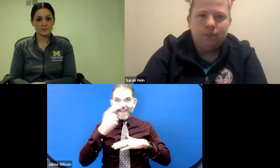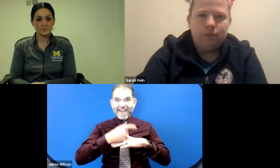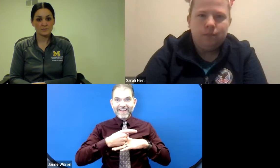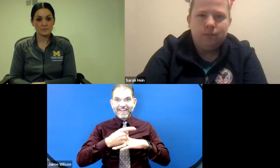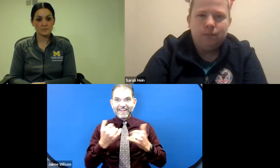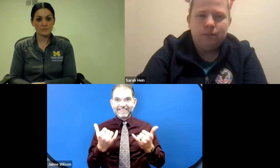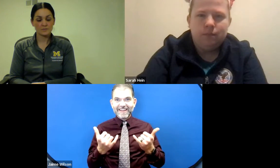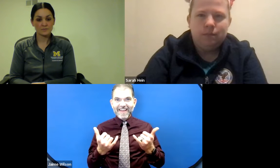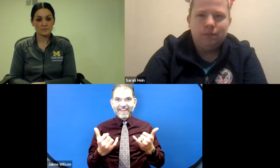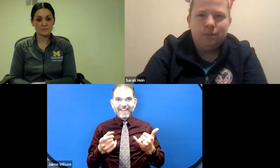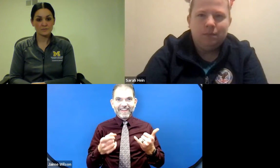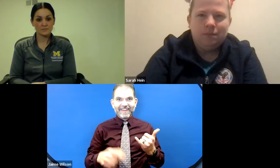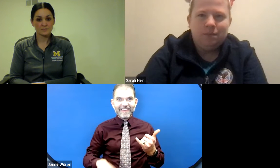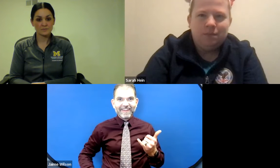ASL Interpreter: So how is your day today?